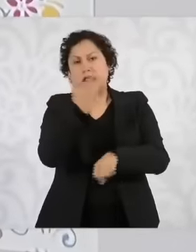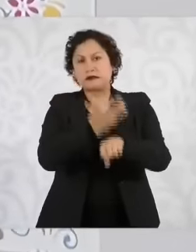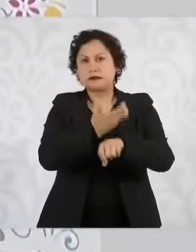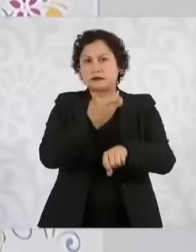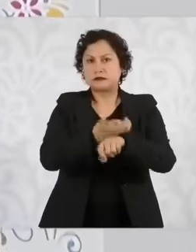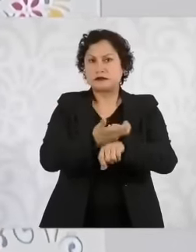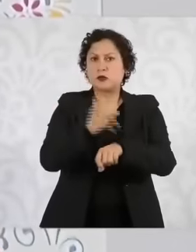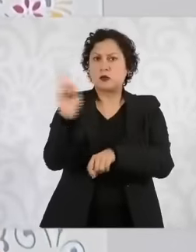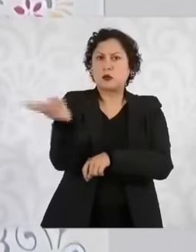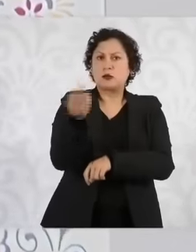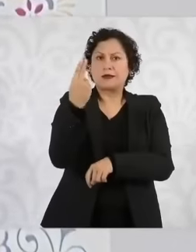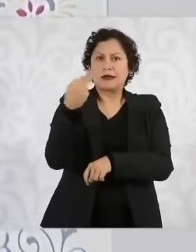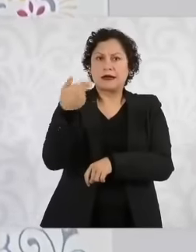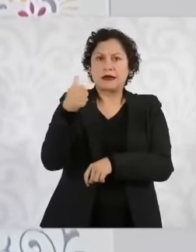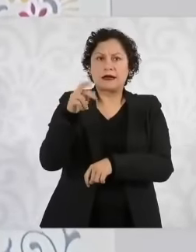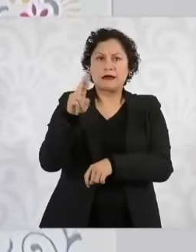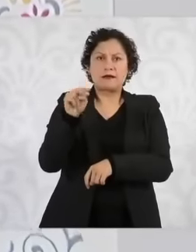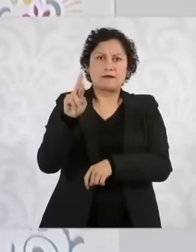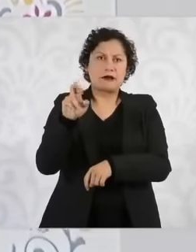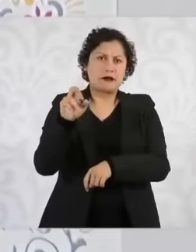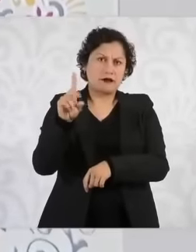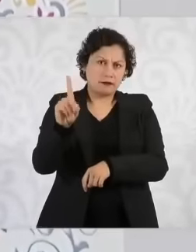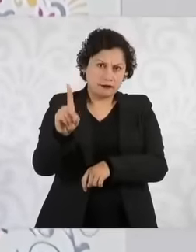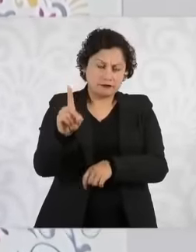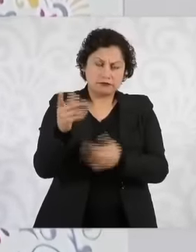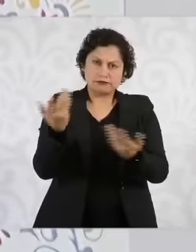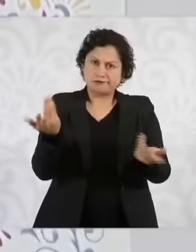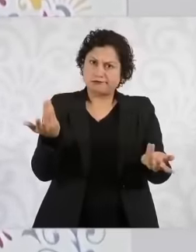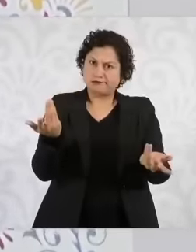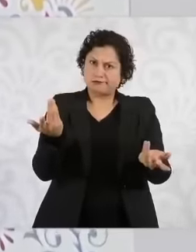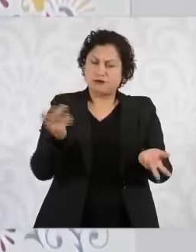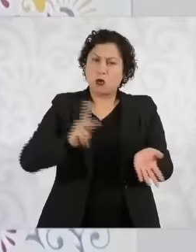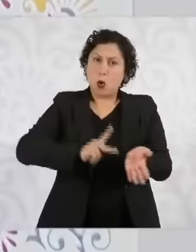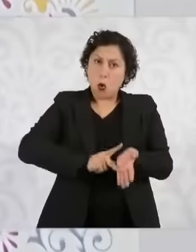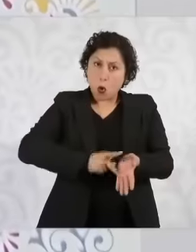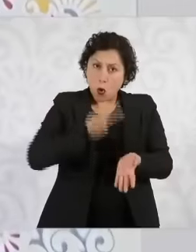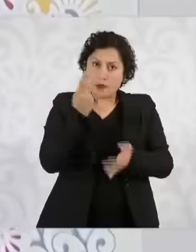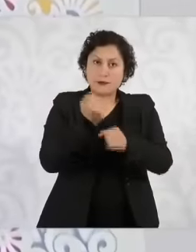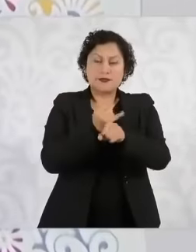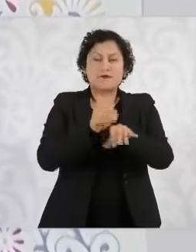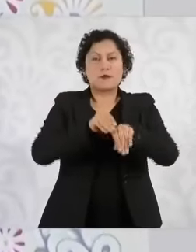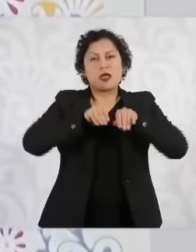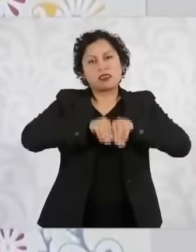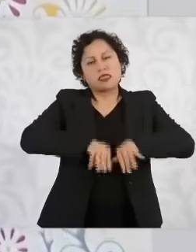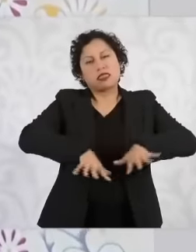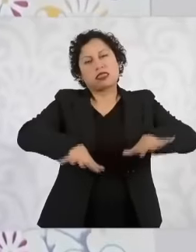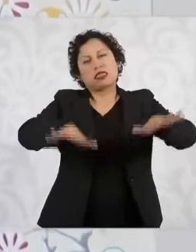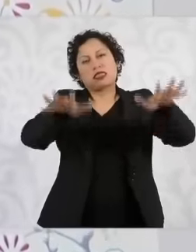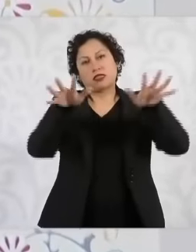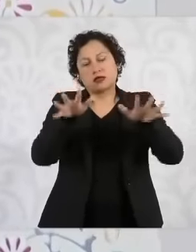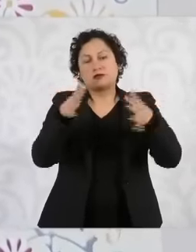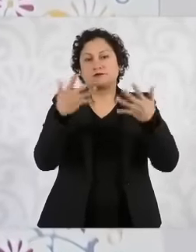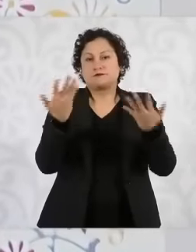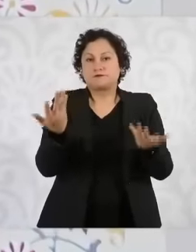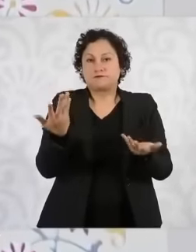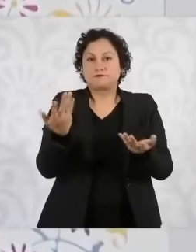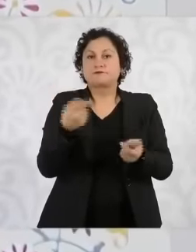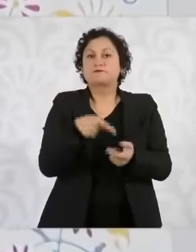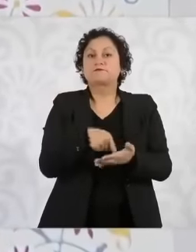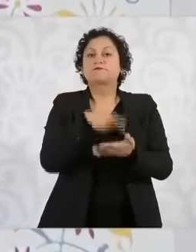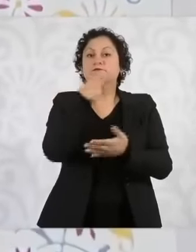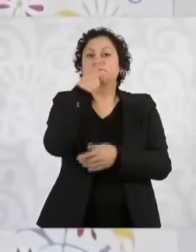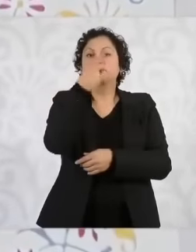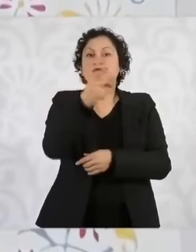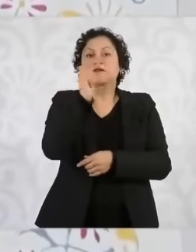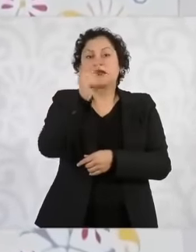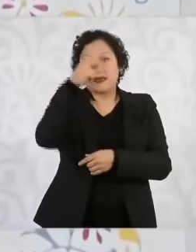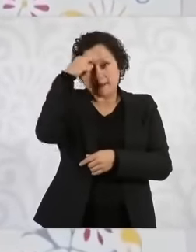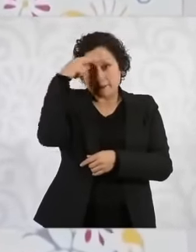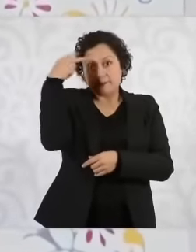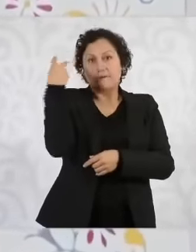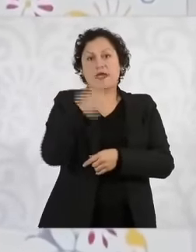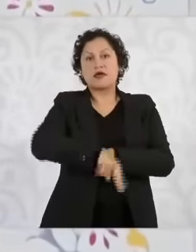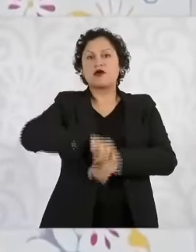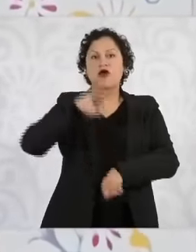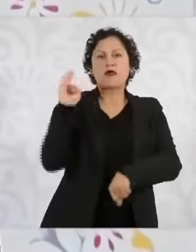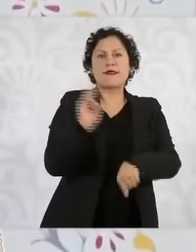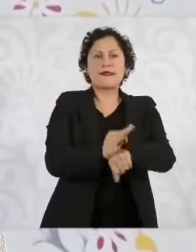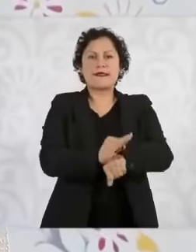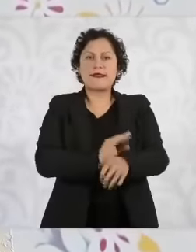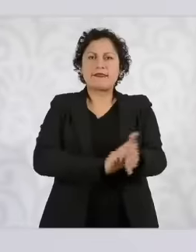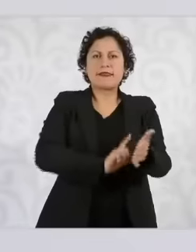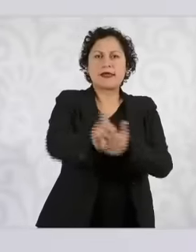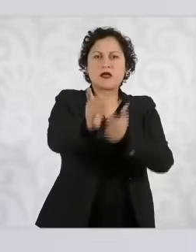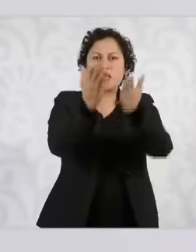but in there is no rule of law, justice is over